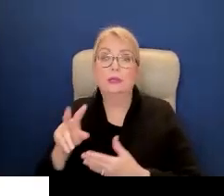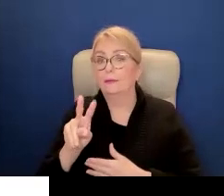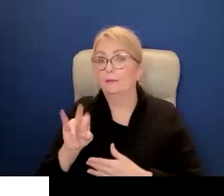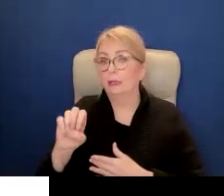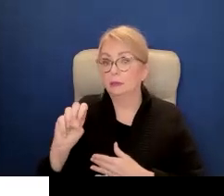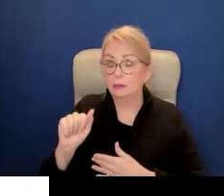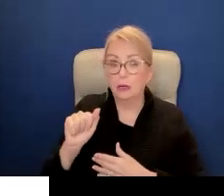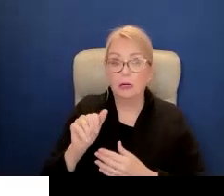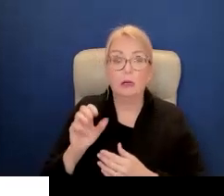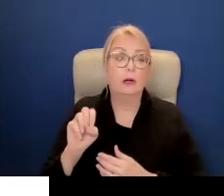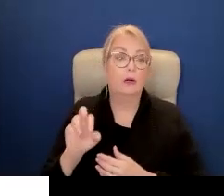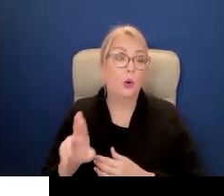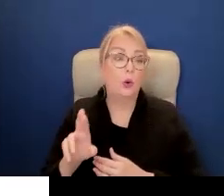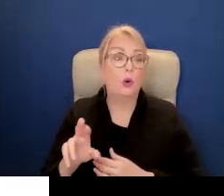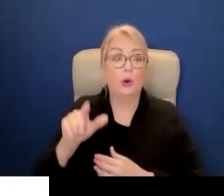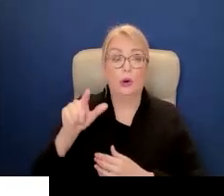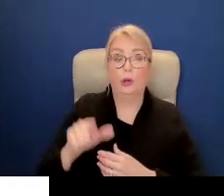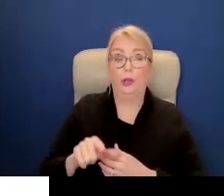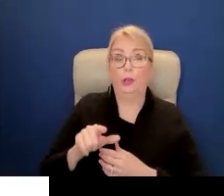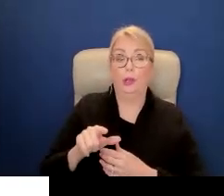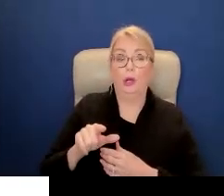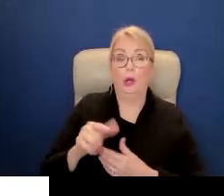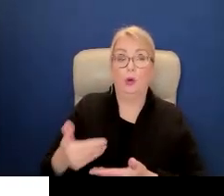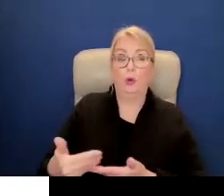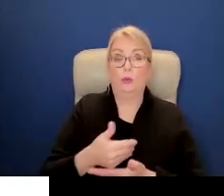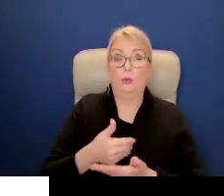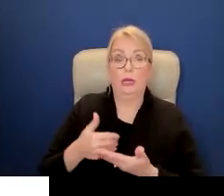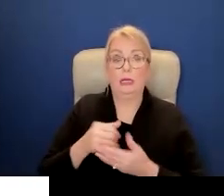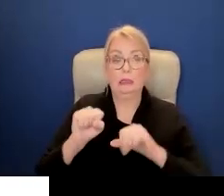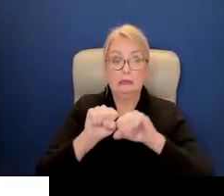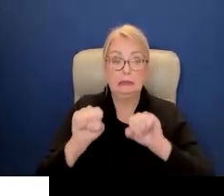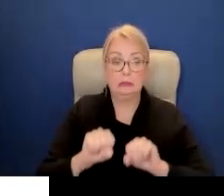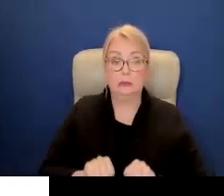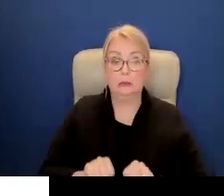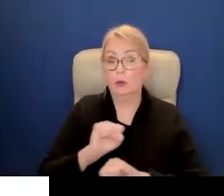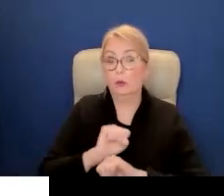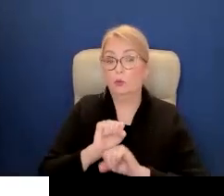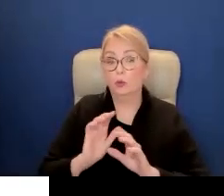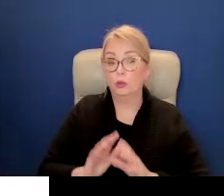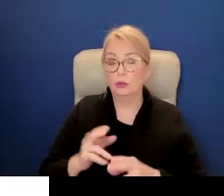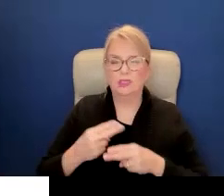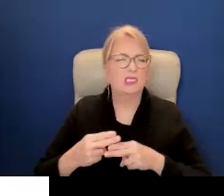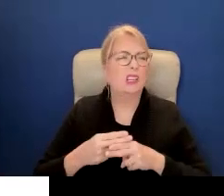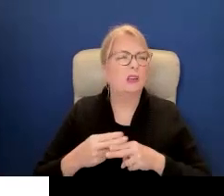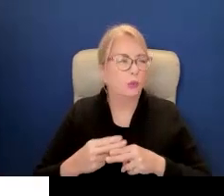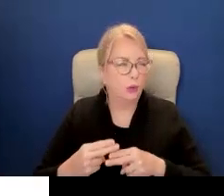or low wage seasonal workers, temporary workers. That's what these nonimmigrants